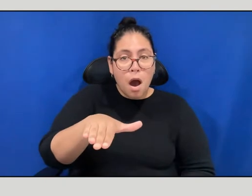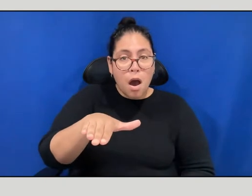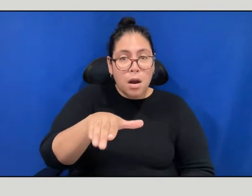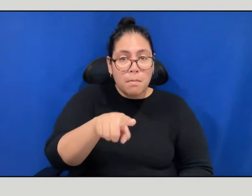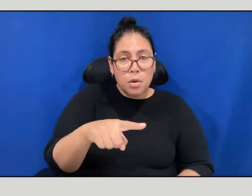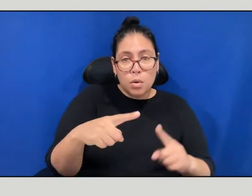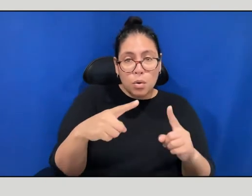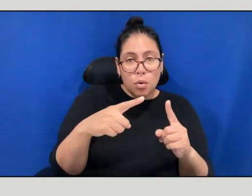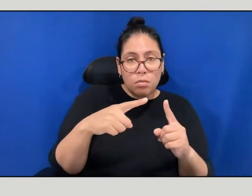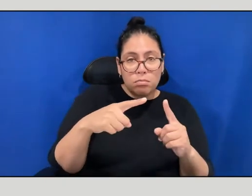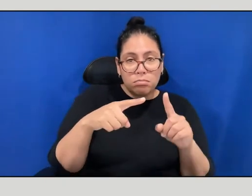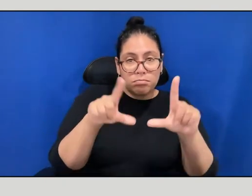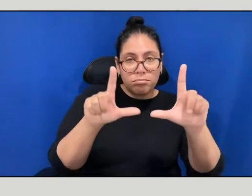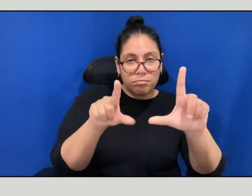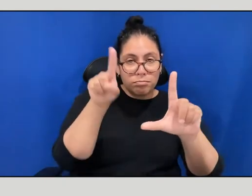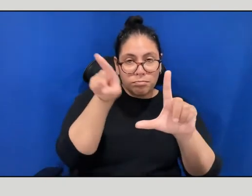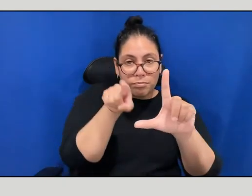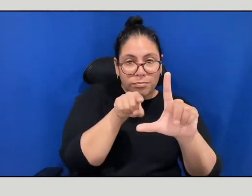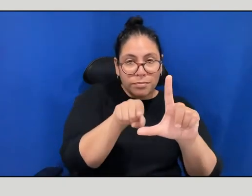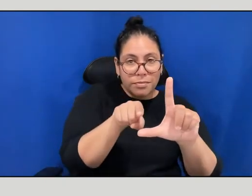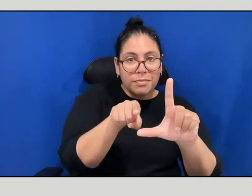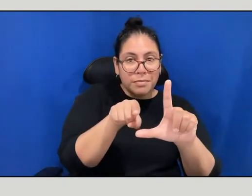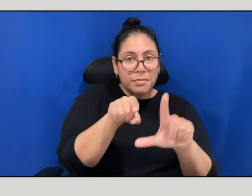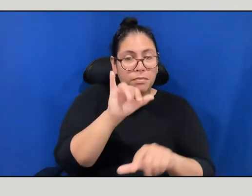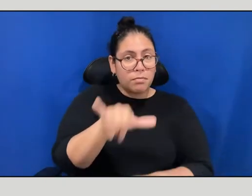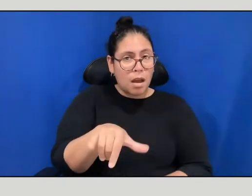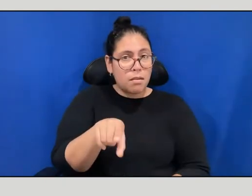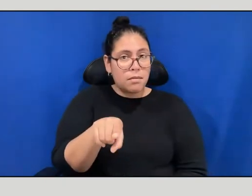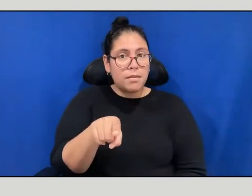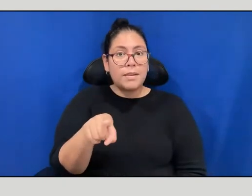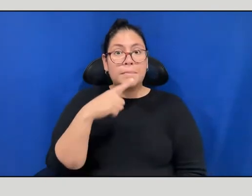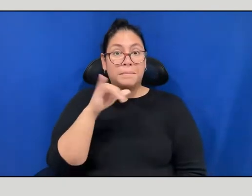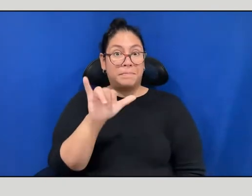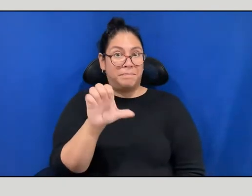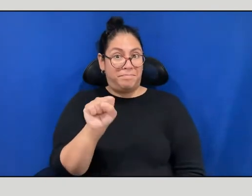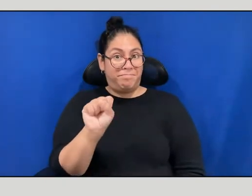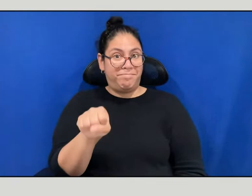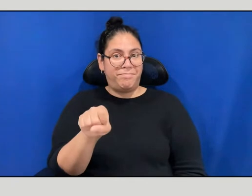Yes, yes, yes. There is a coconut there that represents the English army.